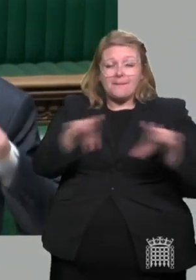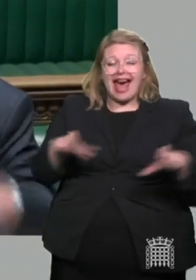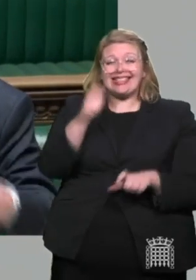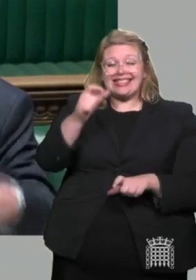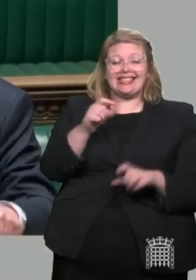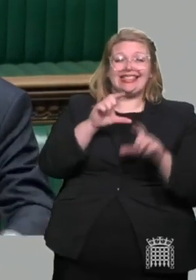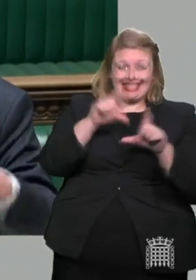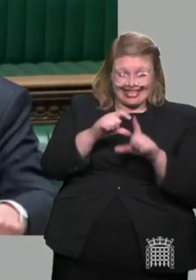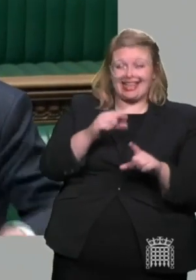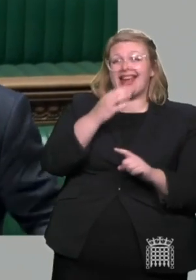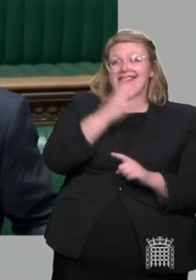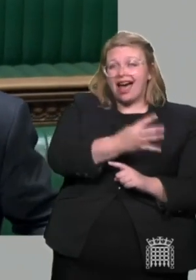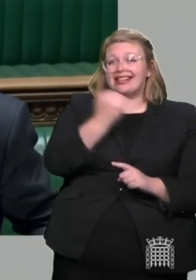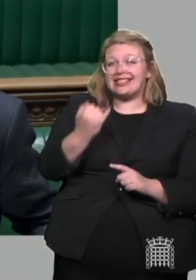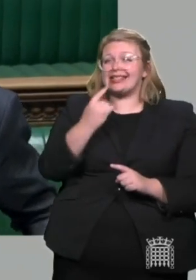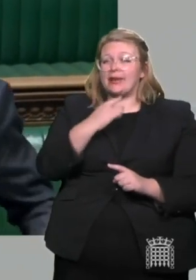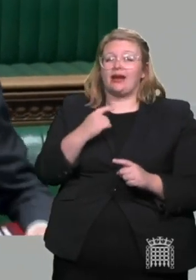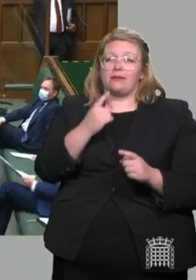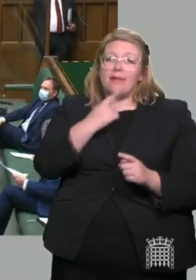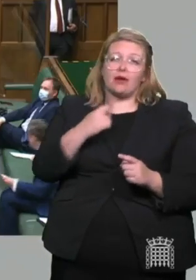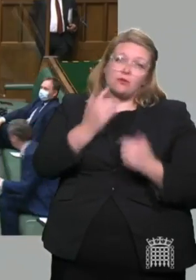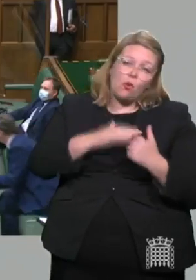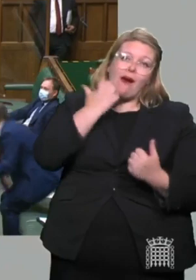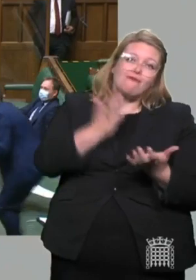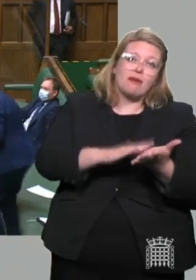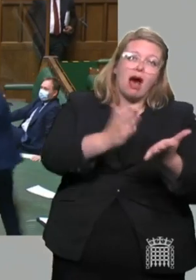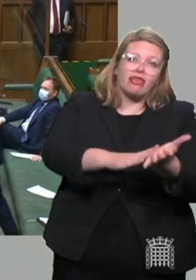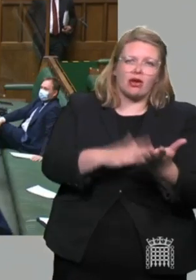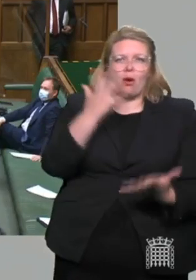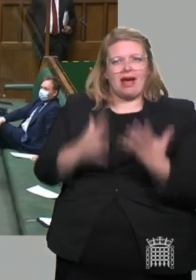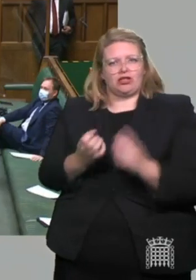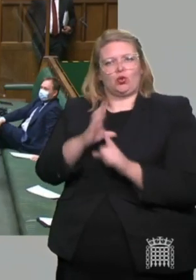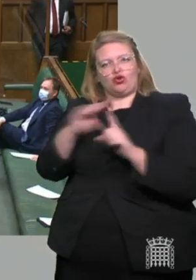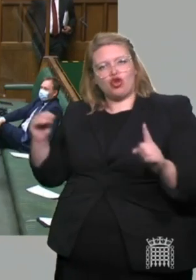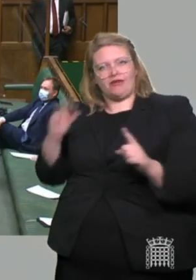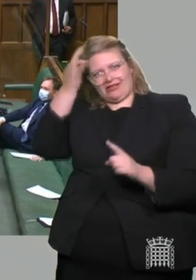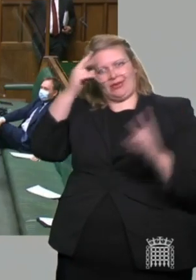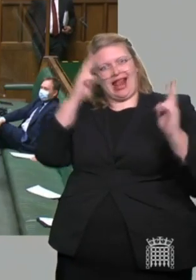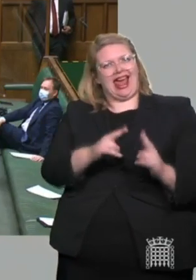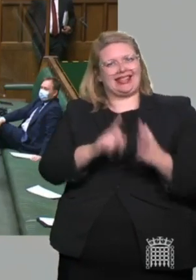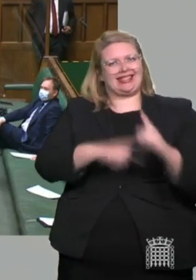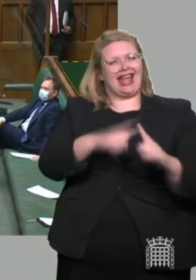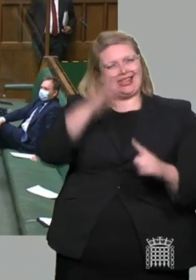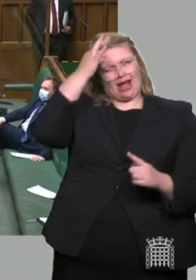British people would like him to focus. >> Keir Starmer Normally when people do not want to incriminate themselves, they go,